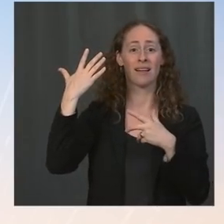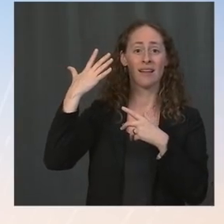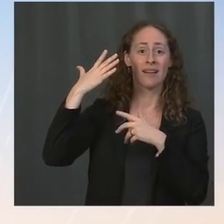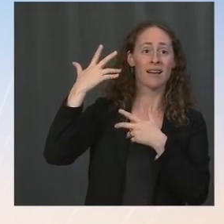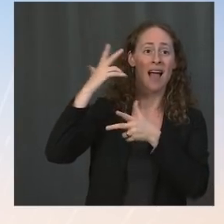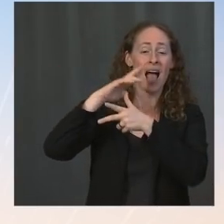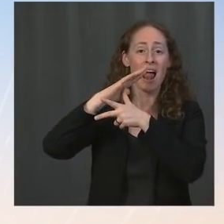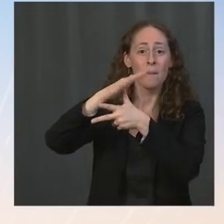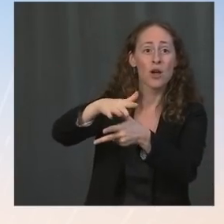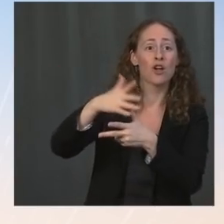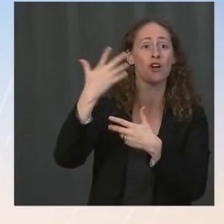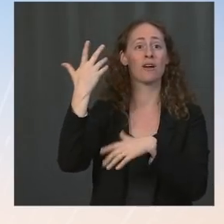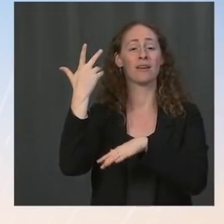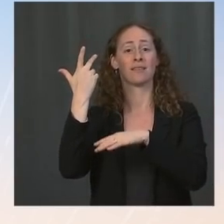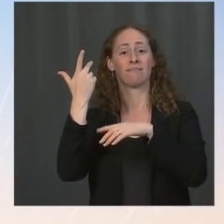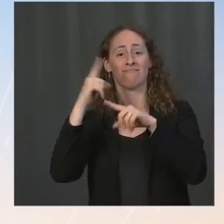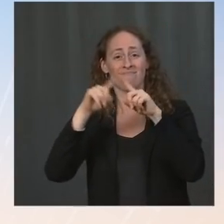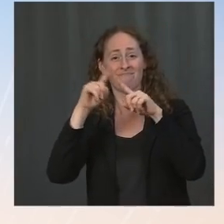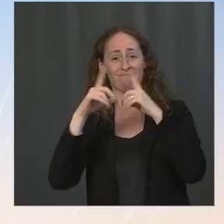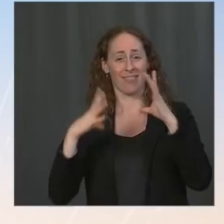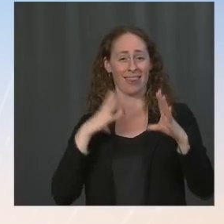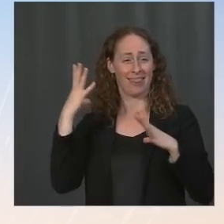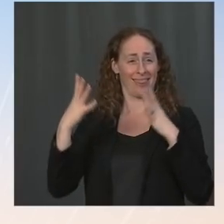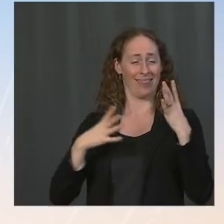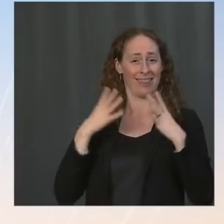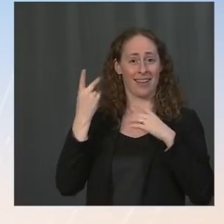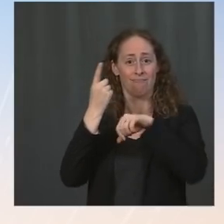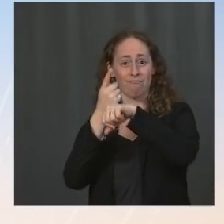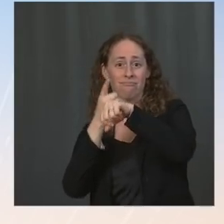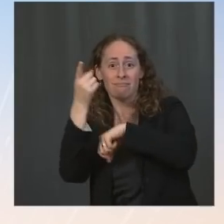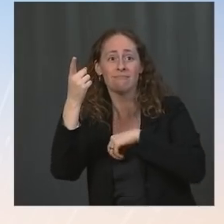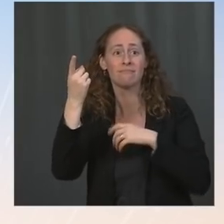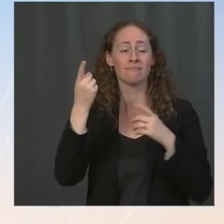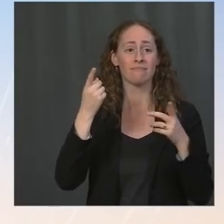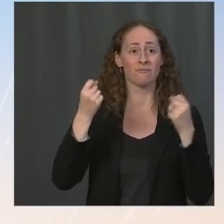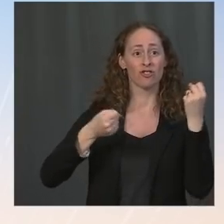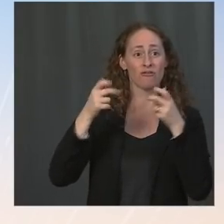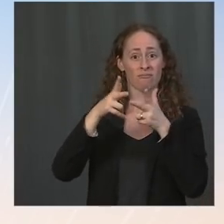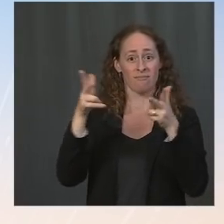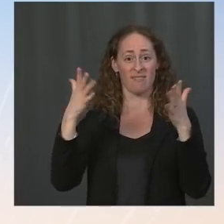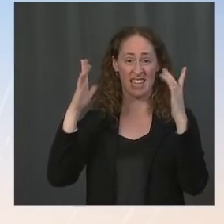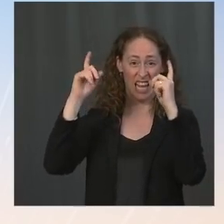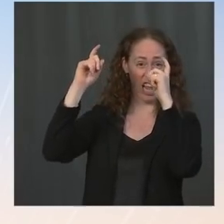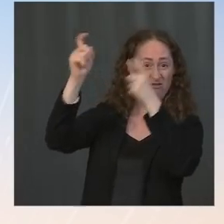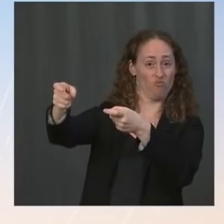that have fallen into the hands of the Taliban here, giving them new capabilities they didn't have before this.